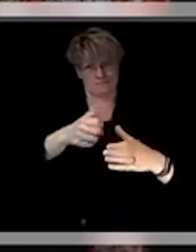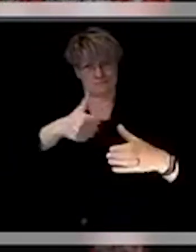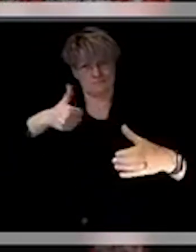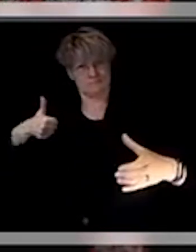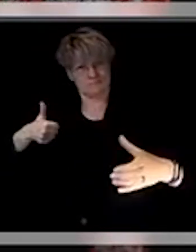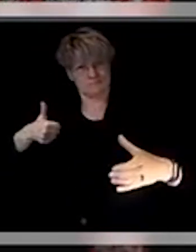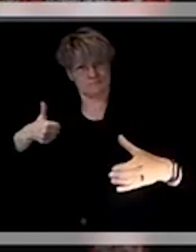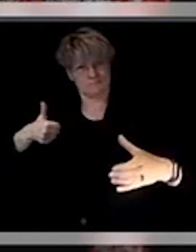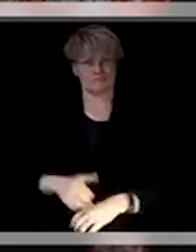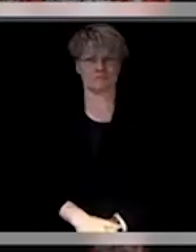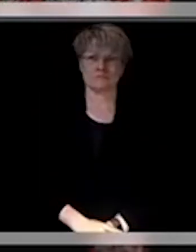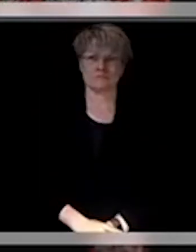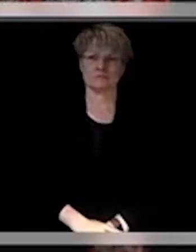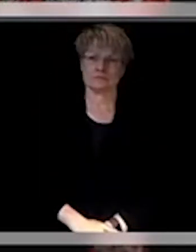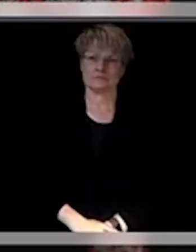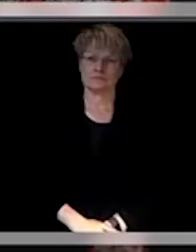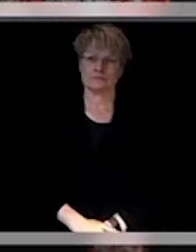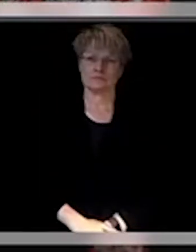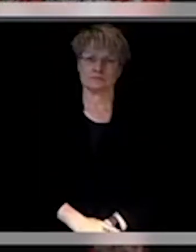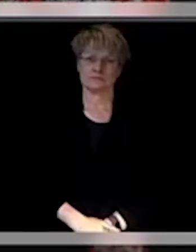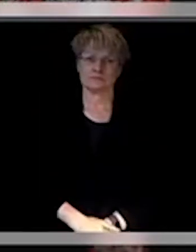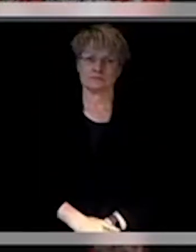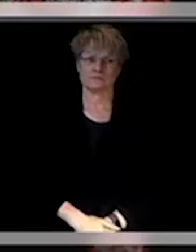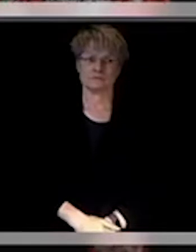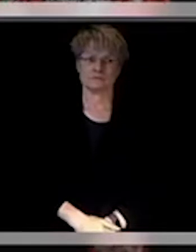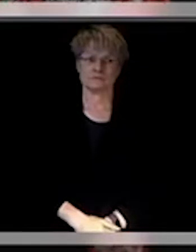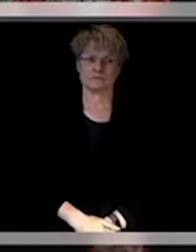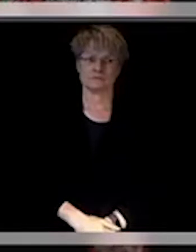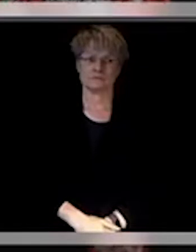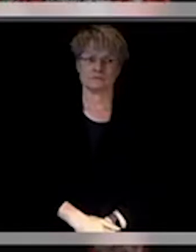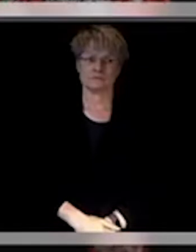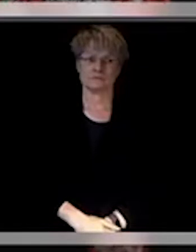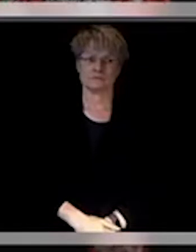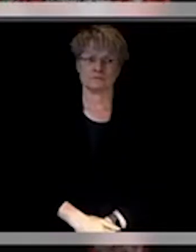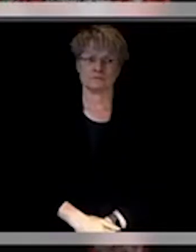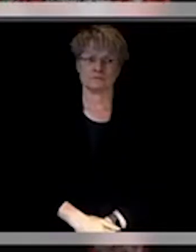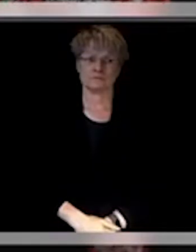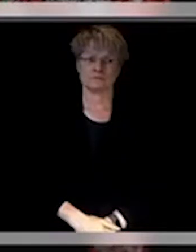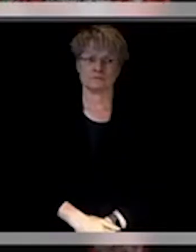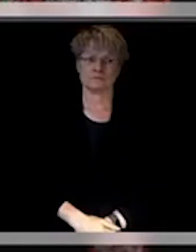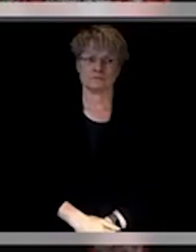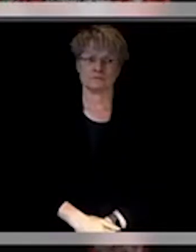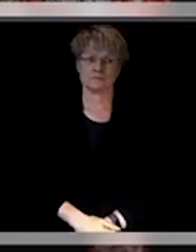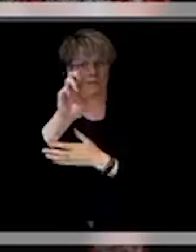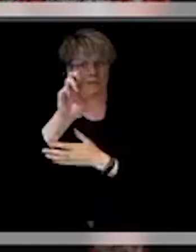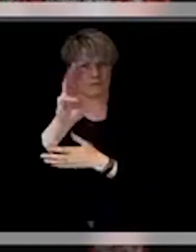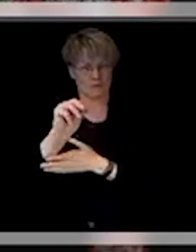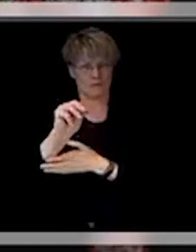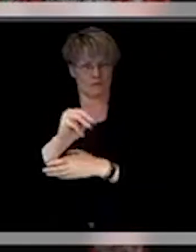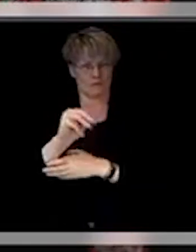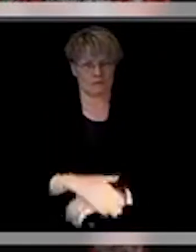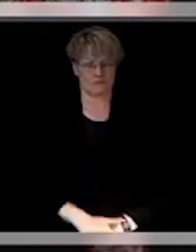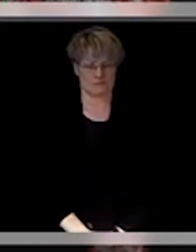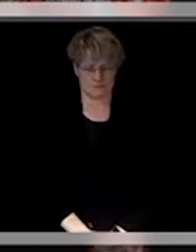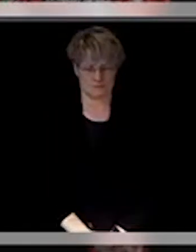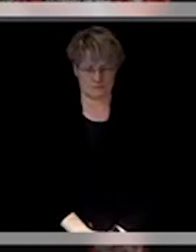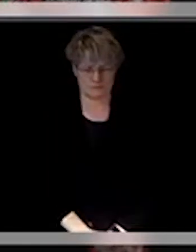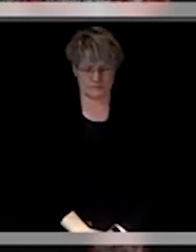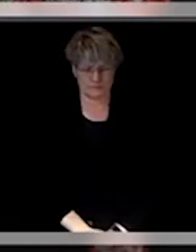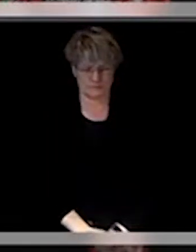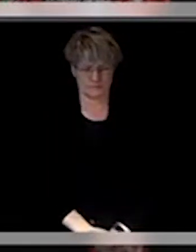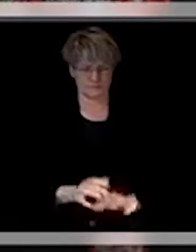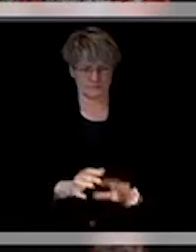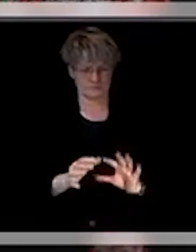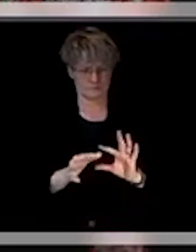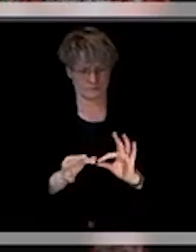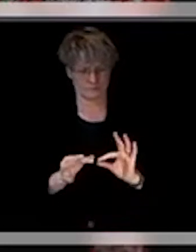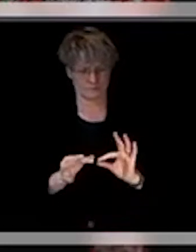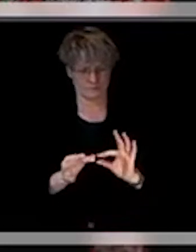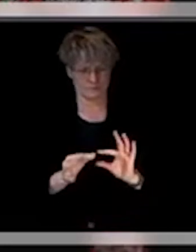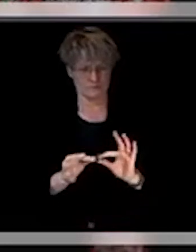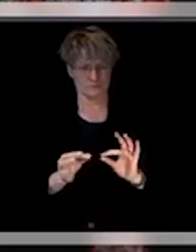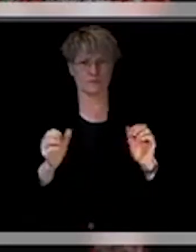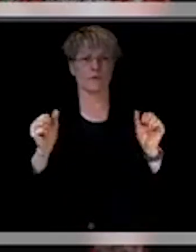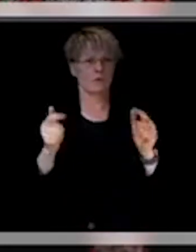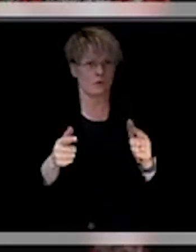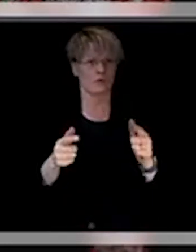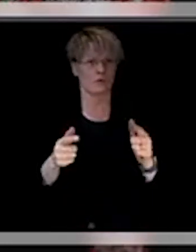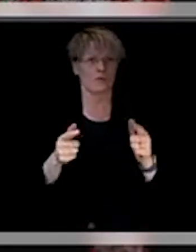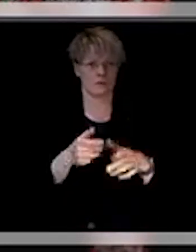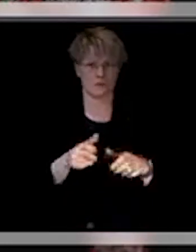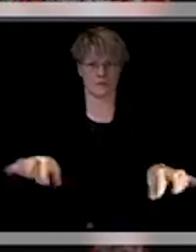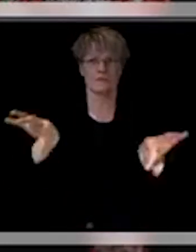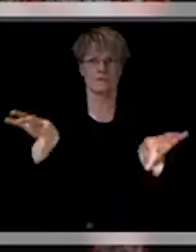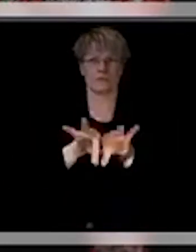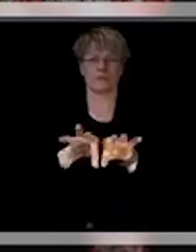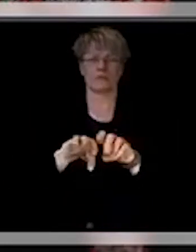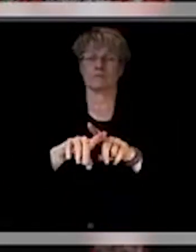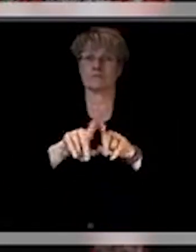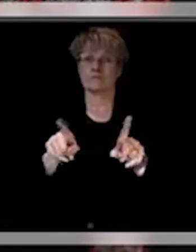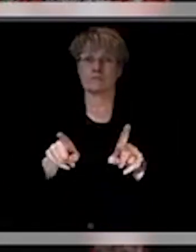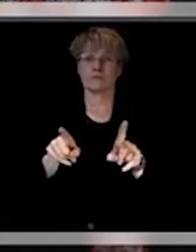So, gatherings definitely are an issue, but as I said, there's some number of our cases